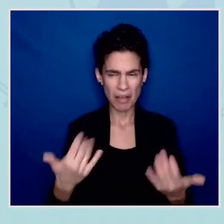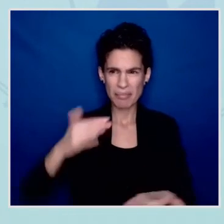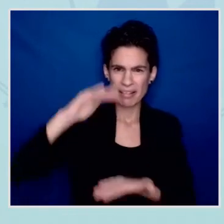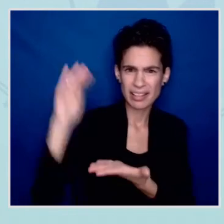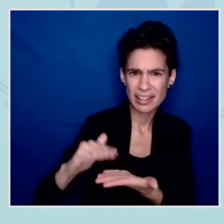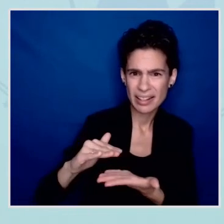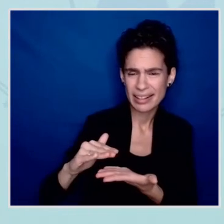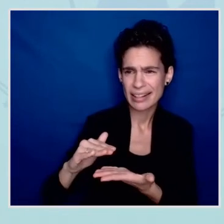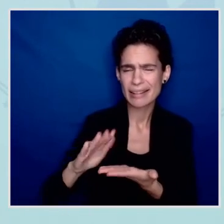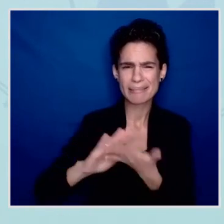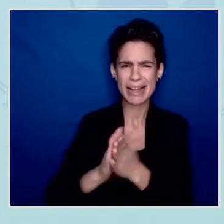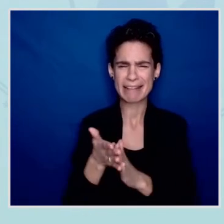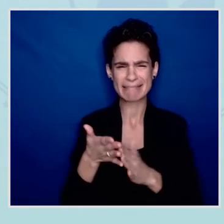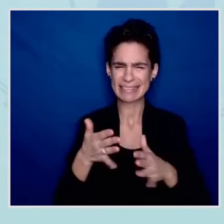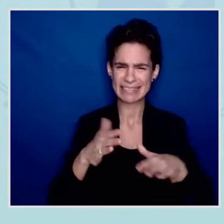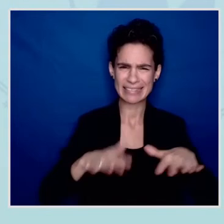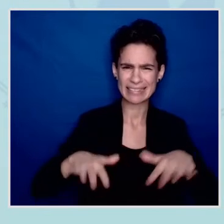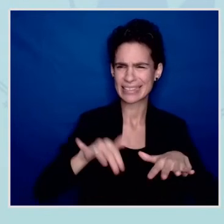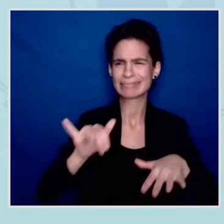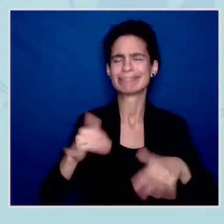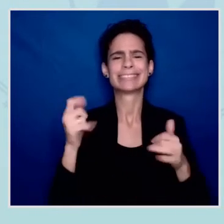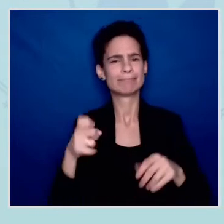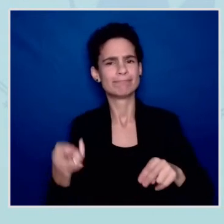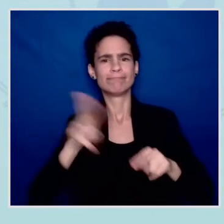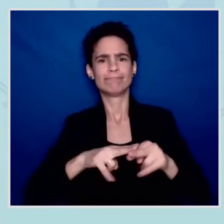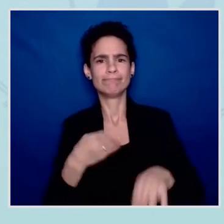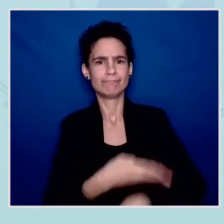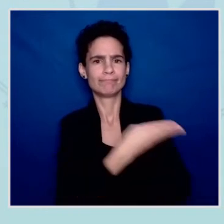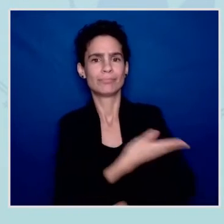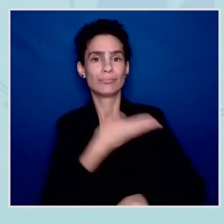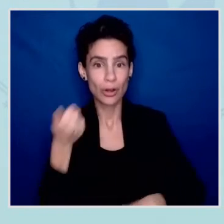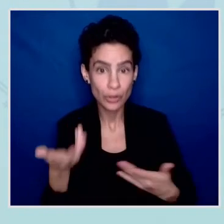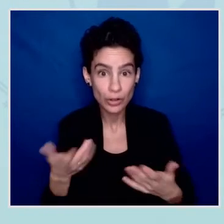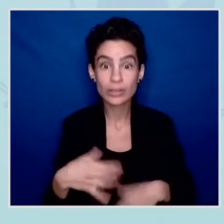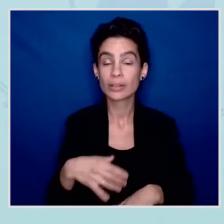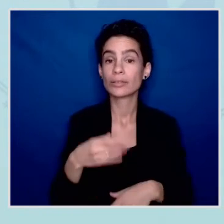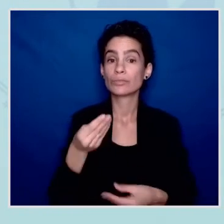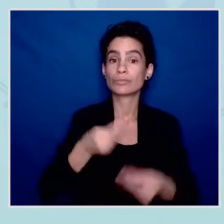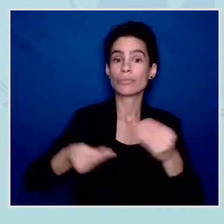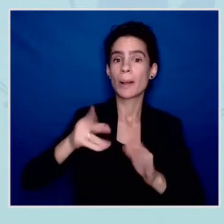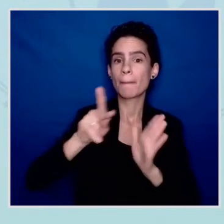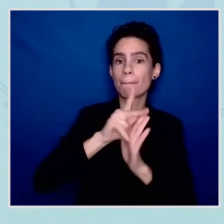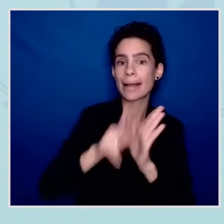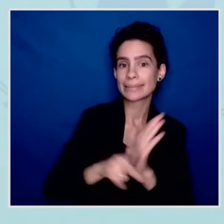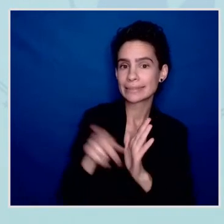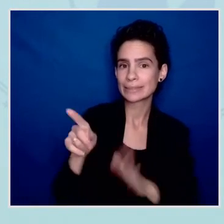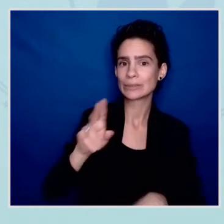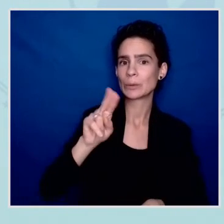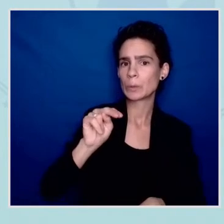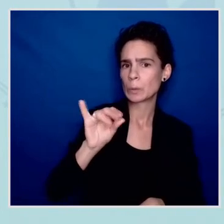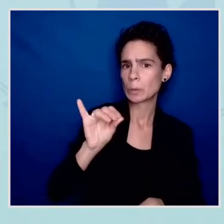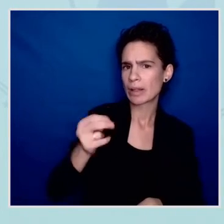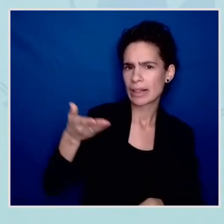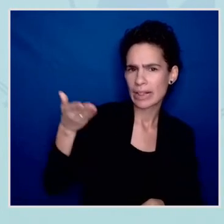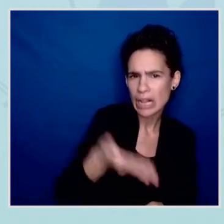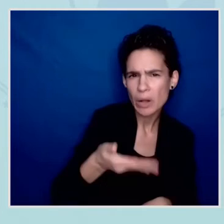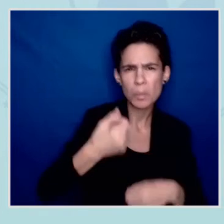FOR THE OVERTIME THEY HAVE EARNED LIKE WE FOUGHT FOR IN THE OBAMA AND BIDEN